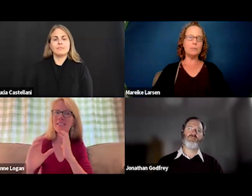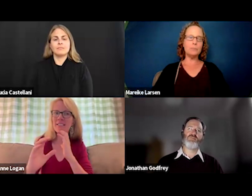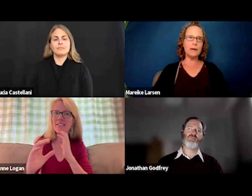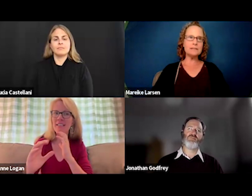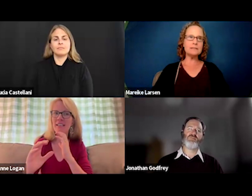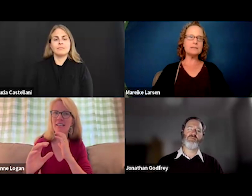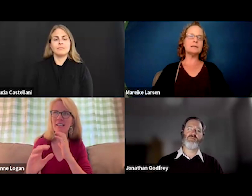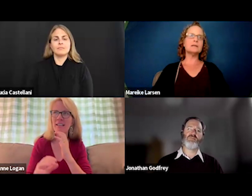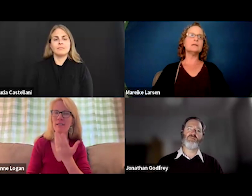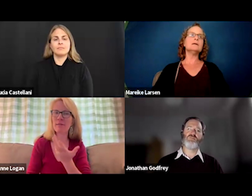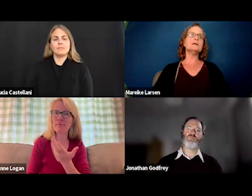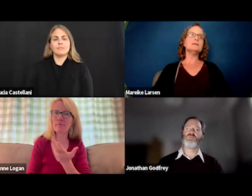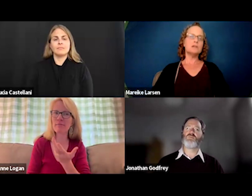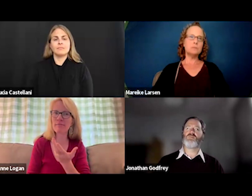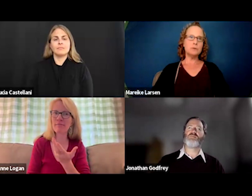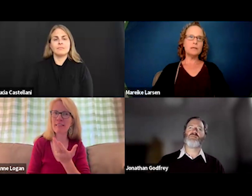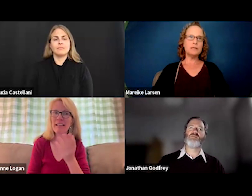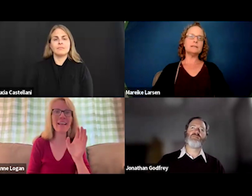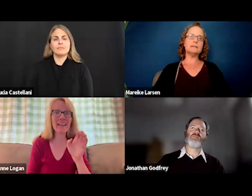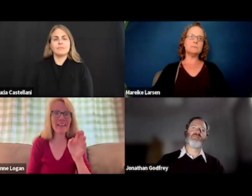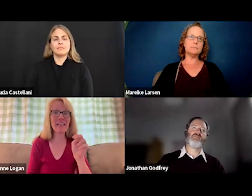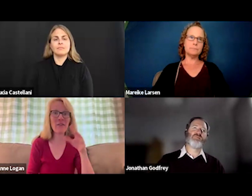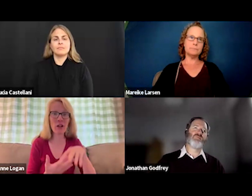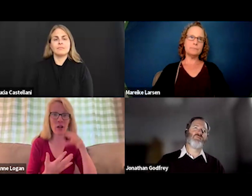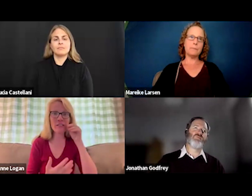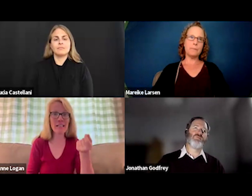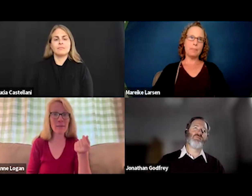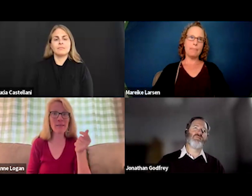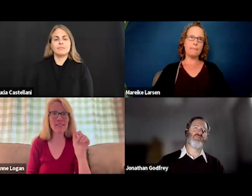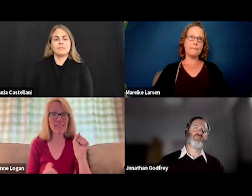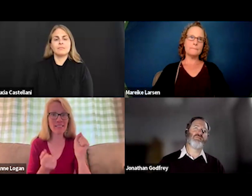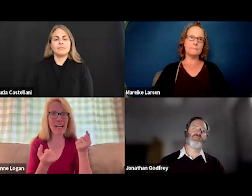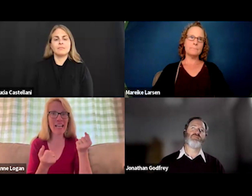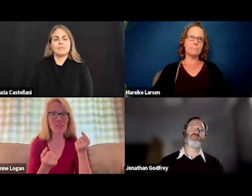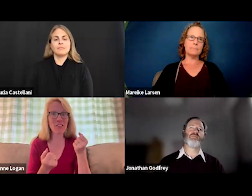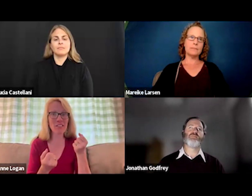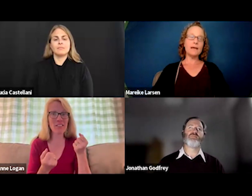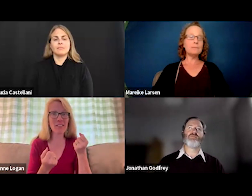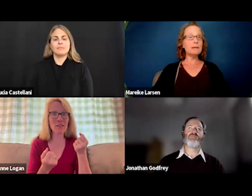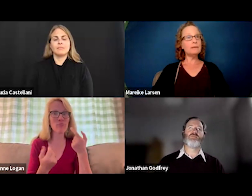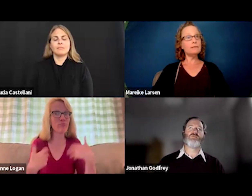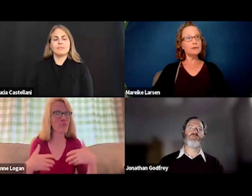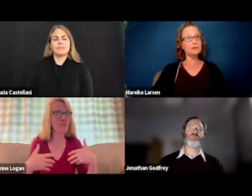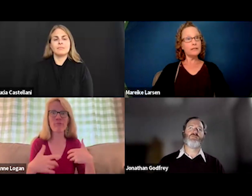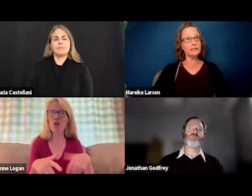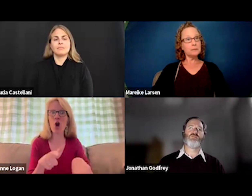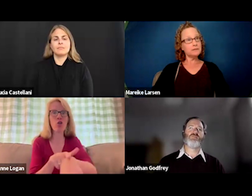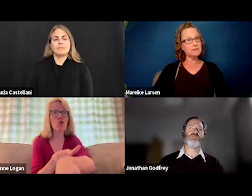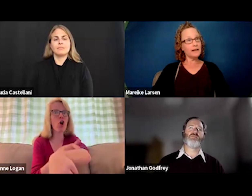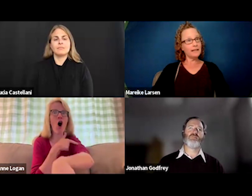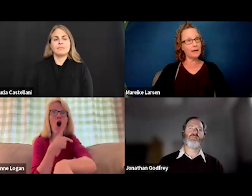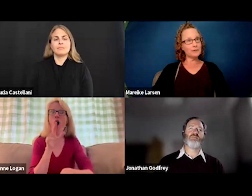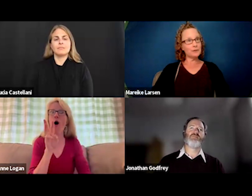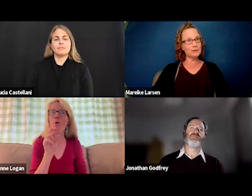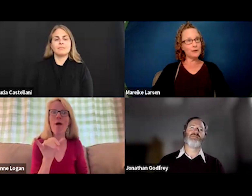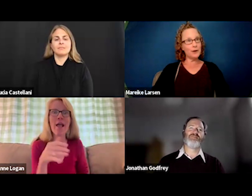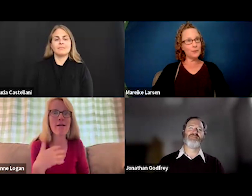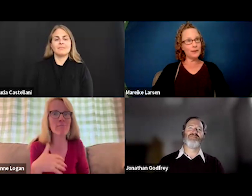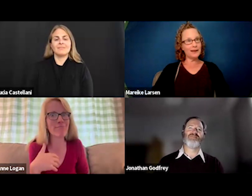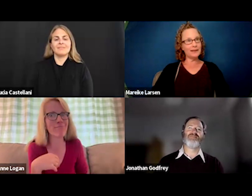How best to communicate. And maybe even learn a little bit of sign language. It goes a long way.